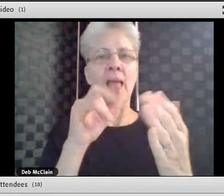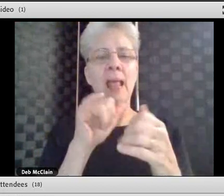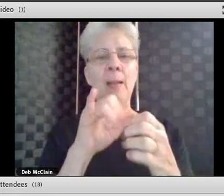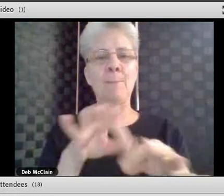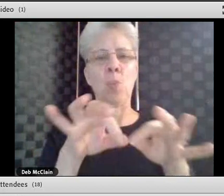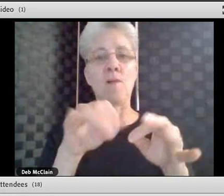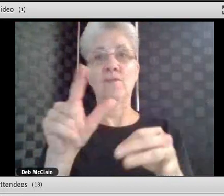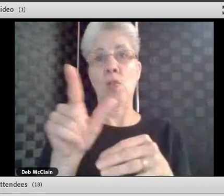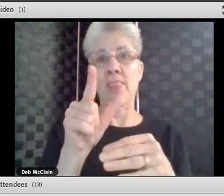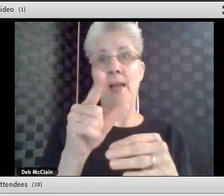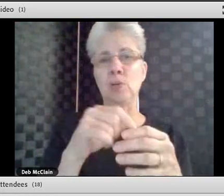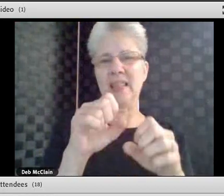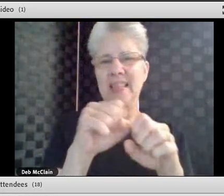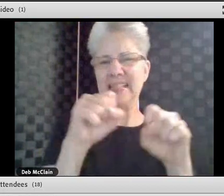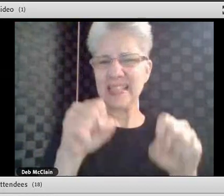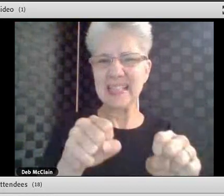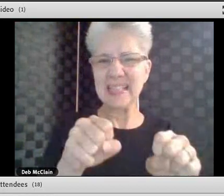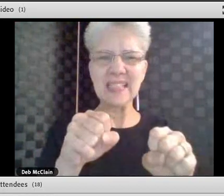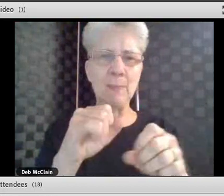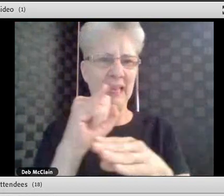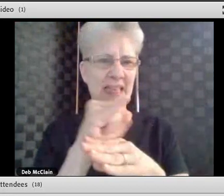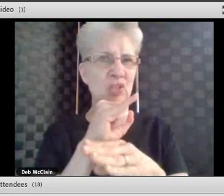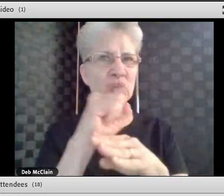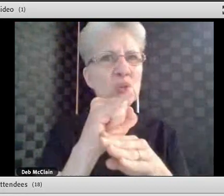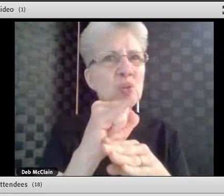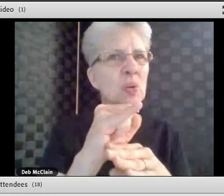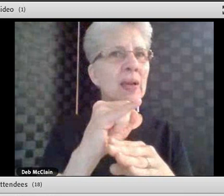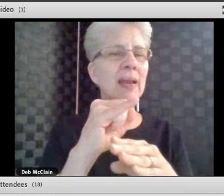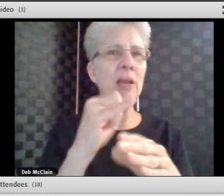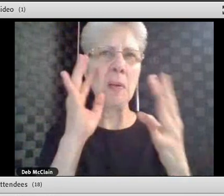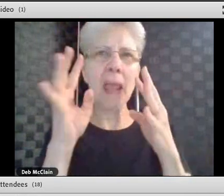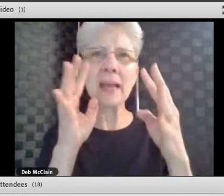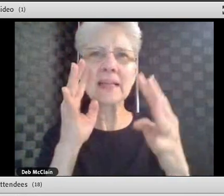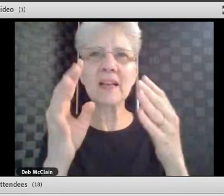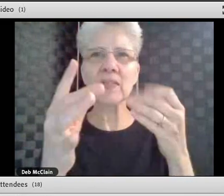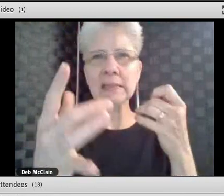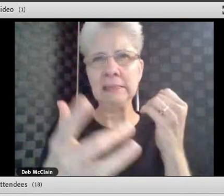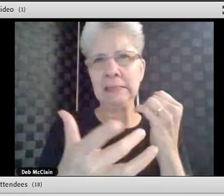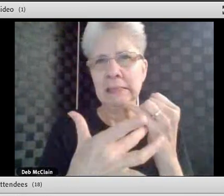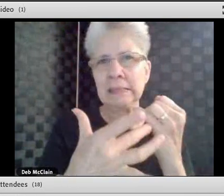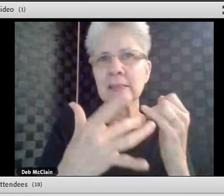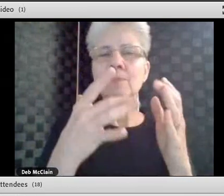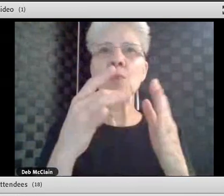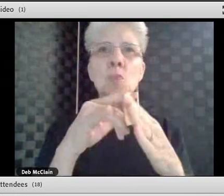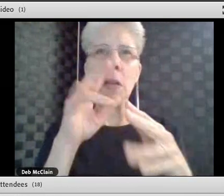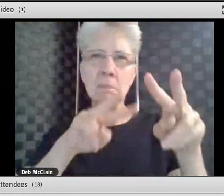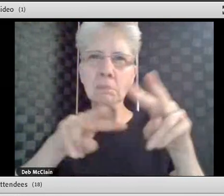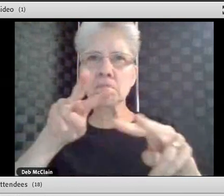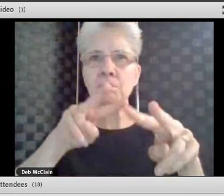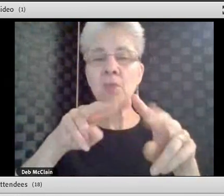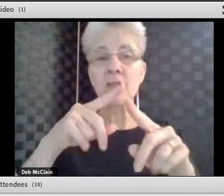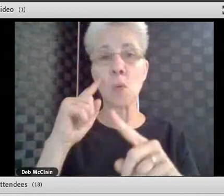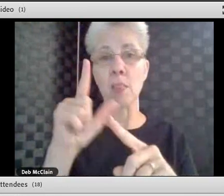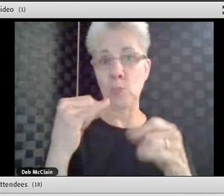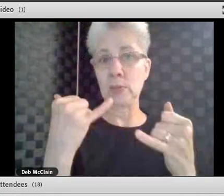these systems, the industry, the creativity is very important to look at for libraries,